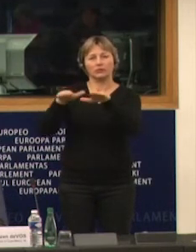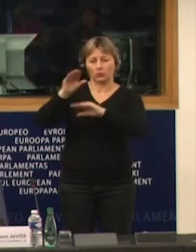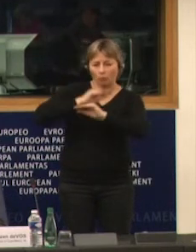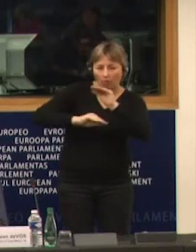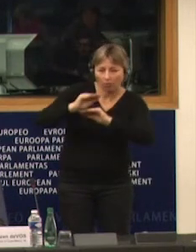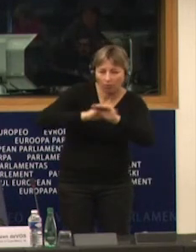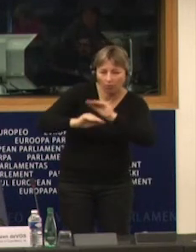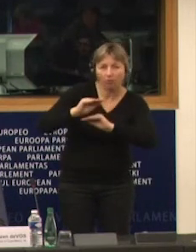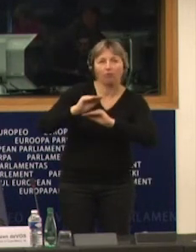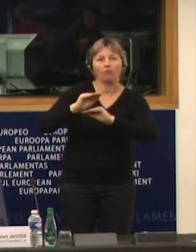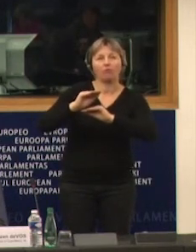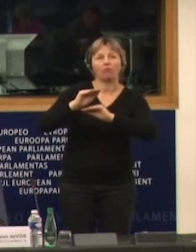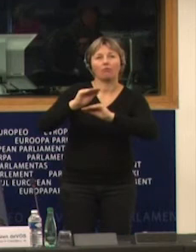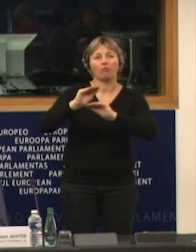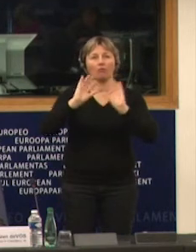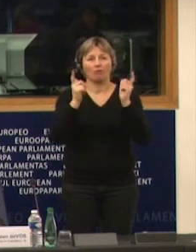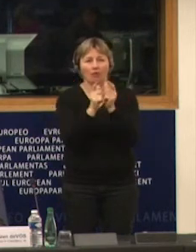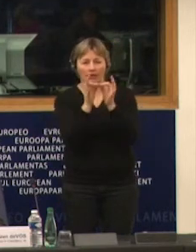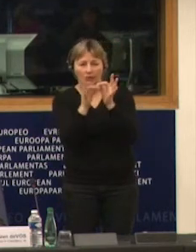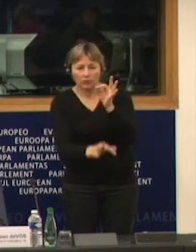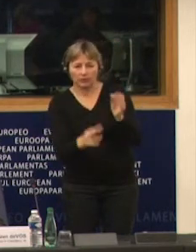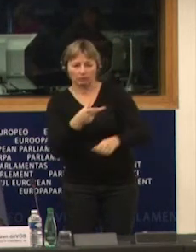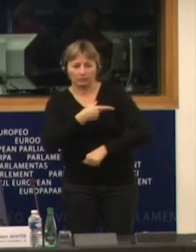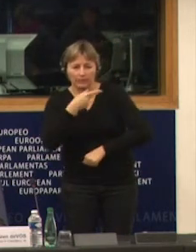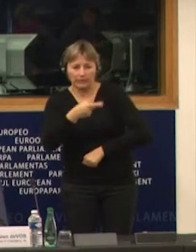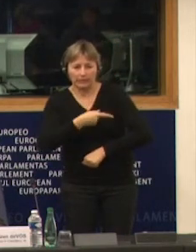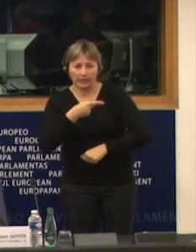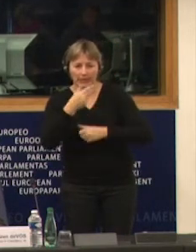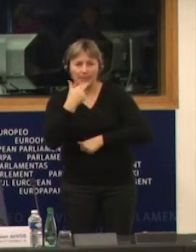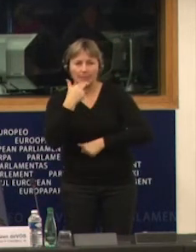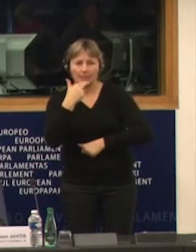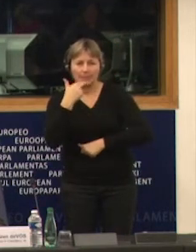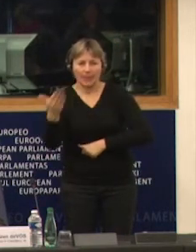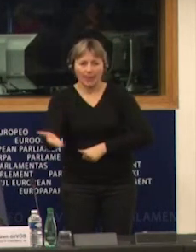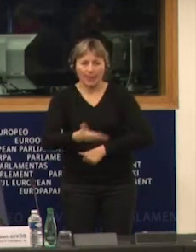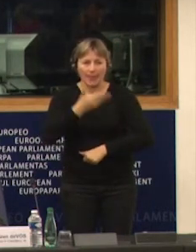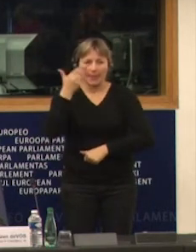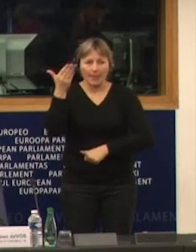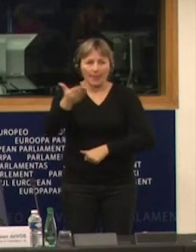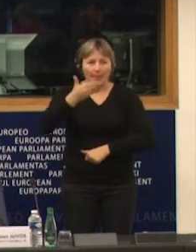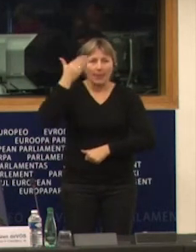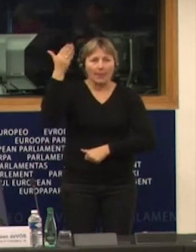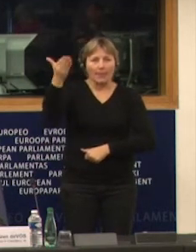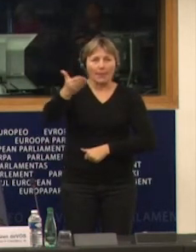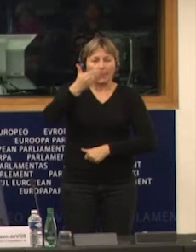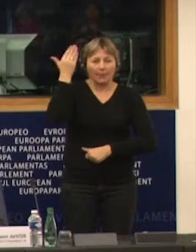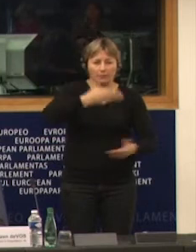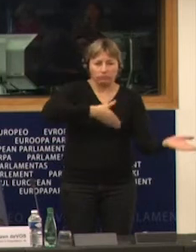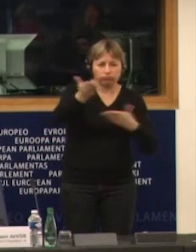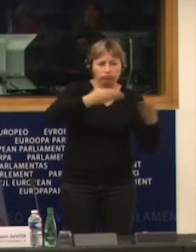And there are better schemes, more widely known by the public and they are more actively offered.